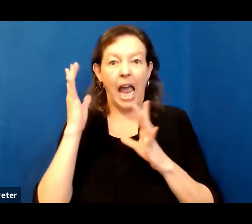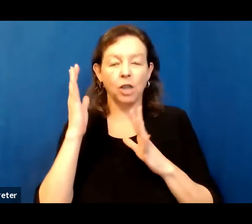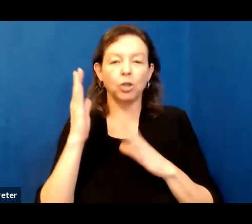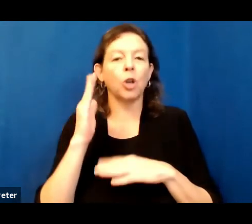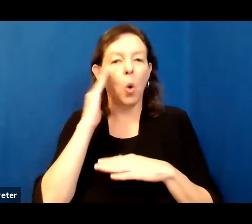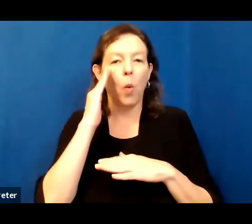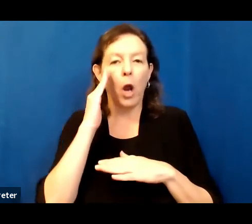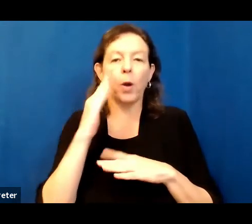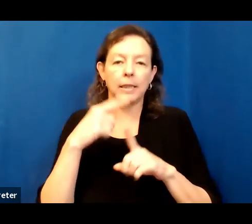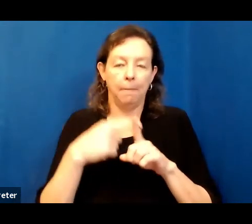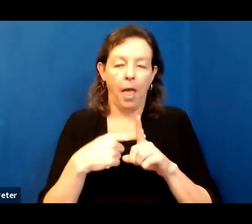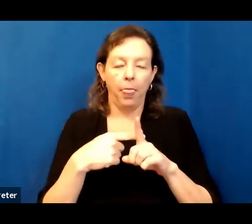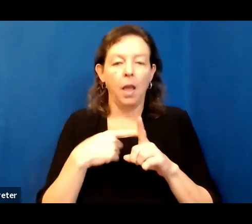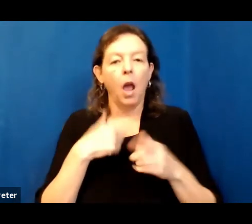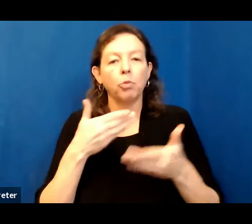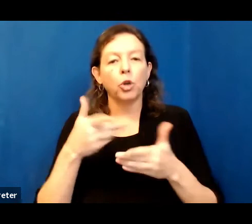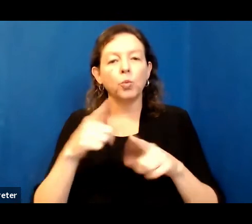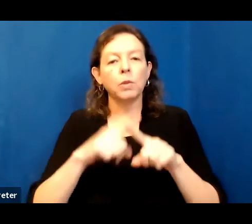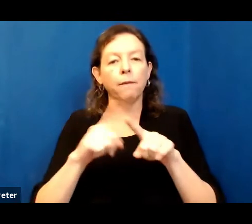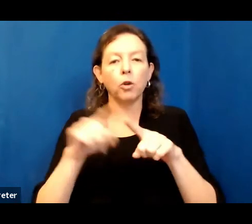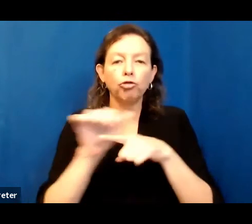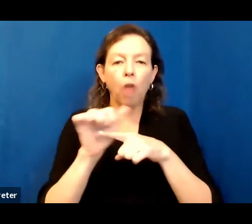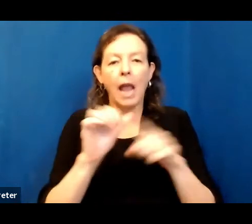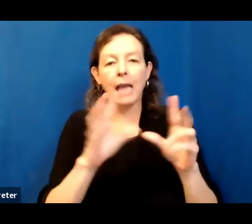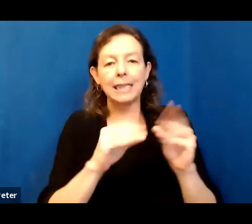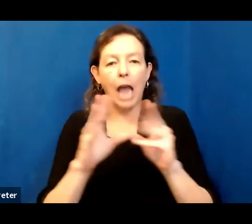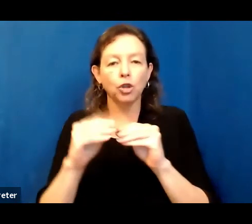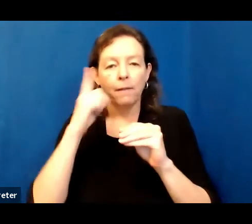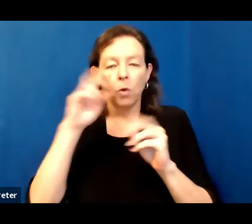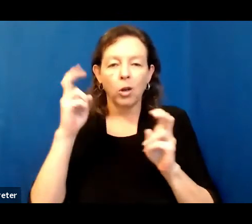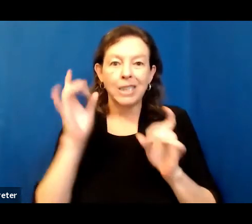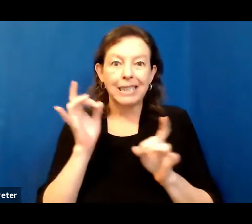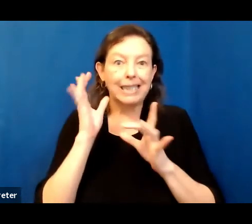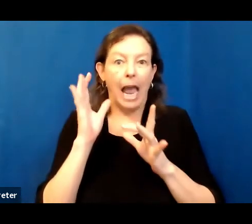where we're bringing you a variety of trainings and sessions on disaster related issues.